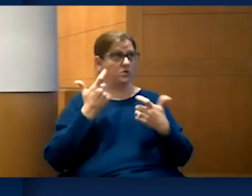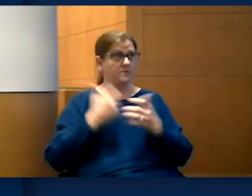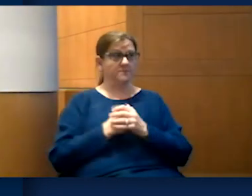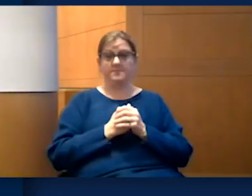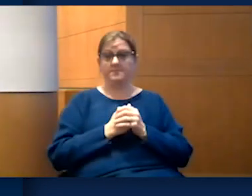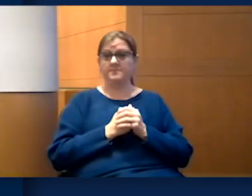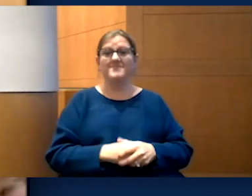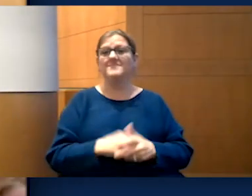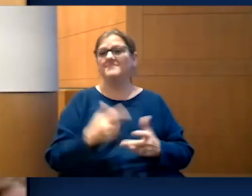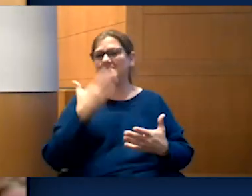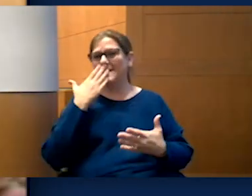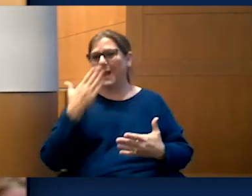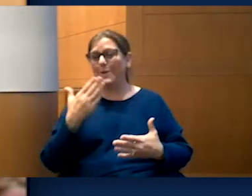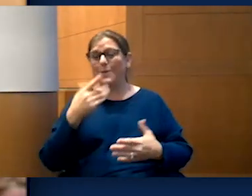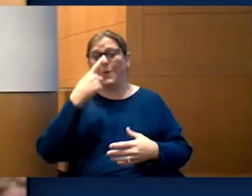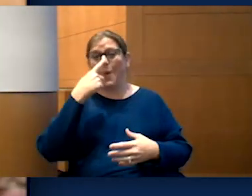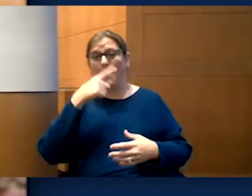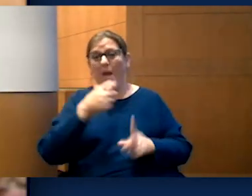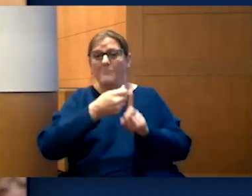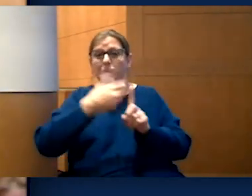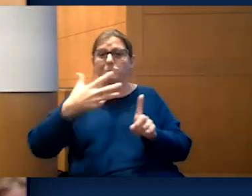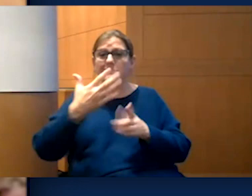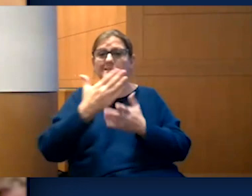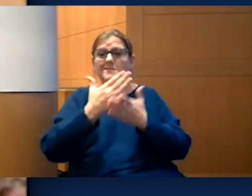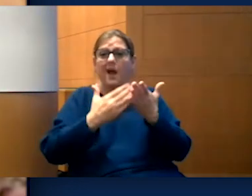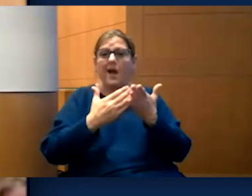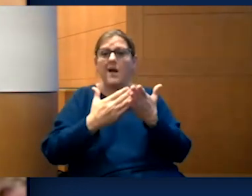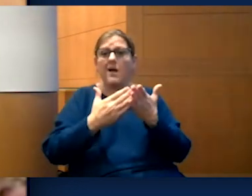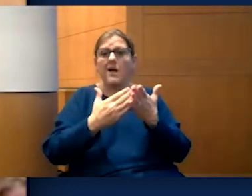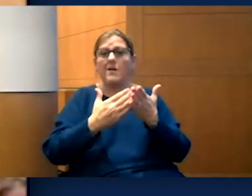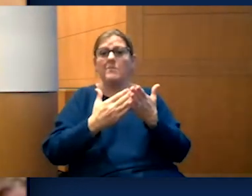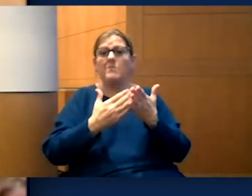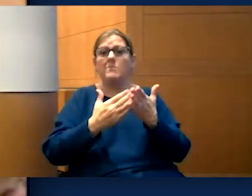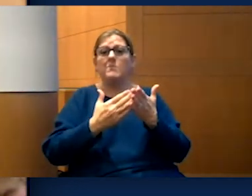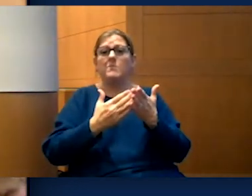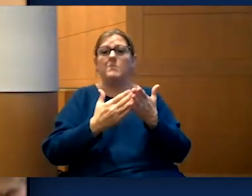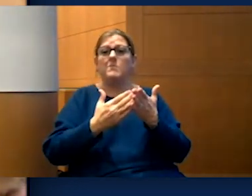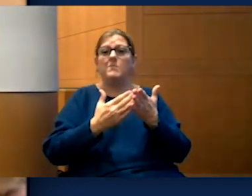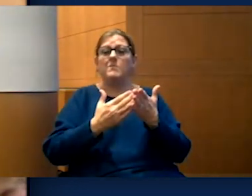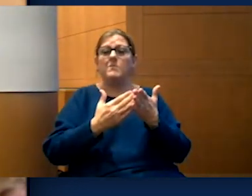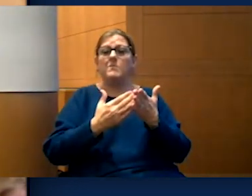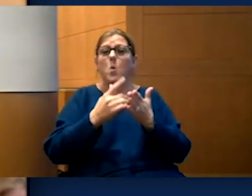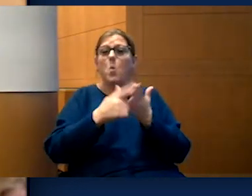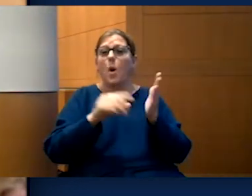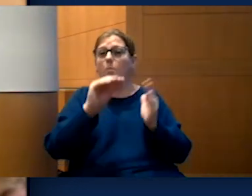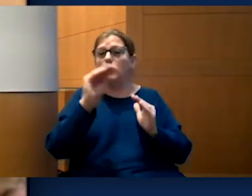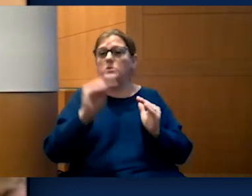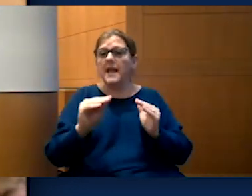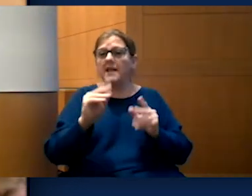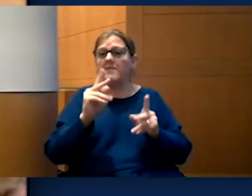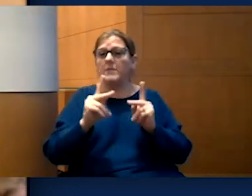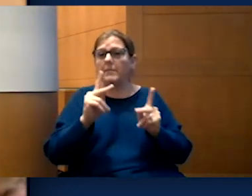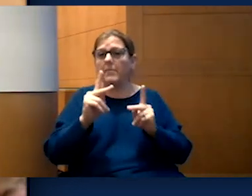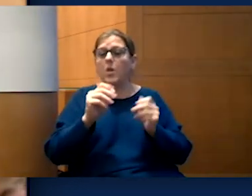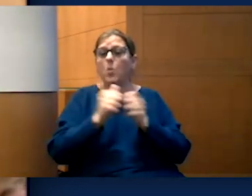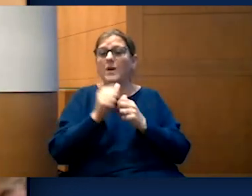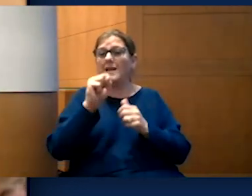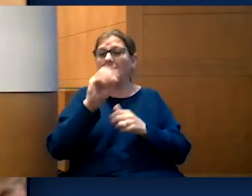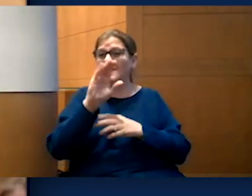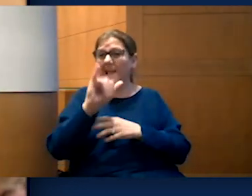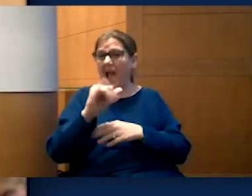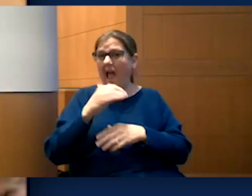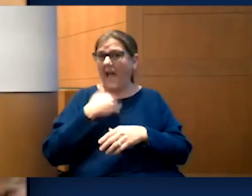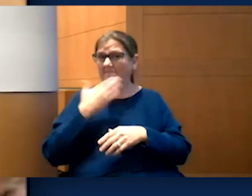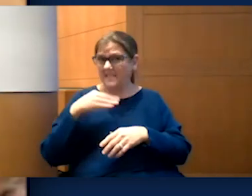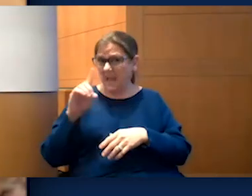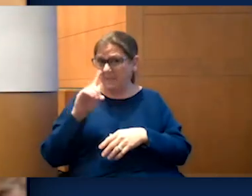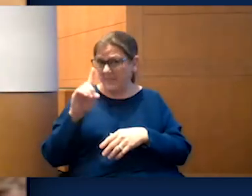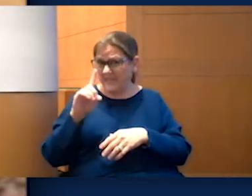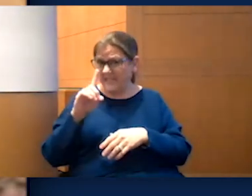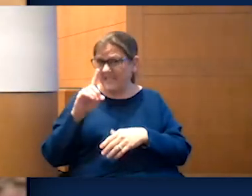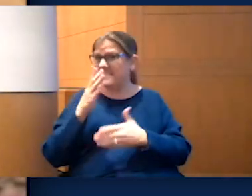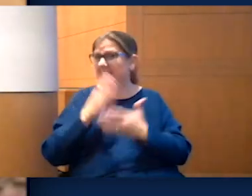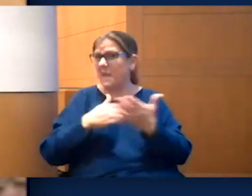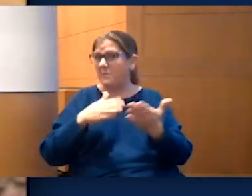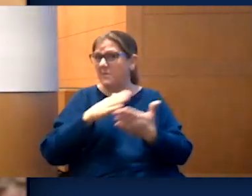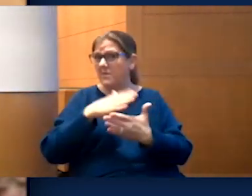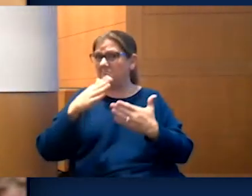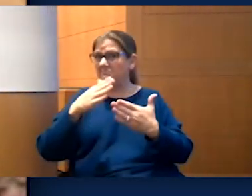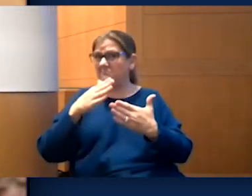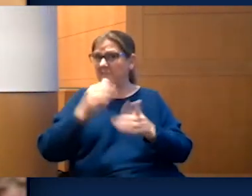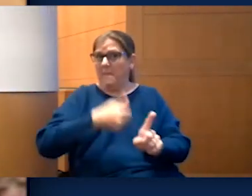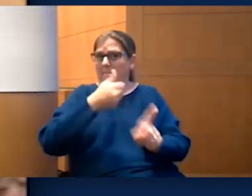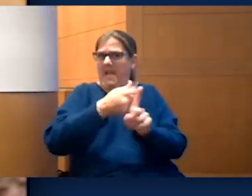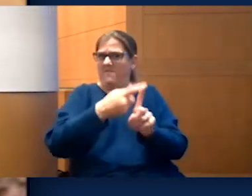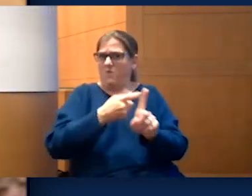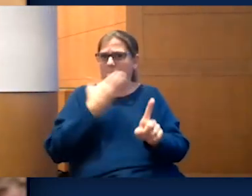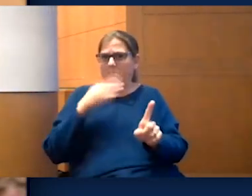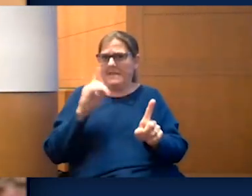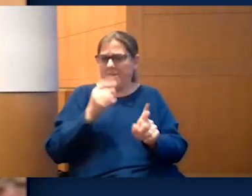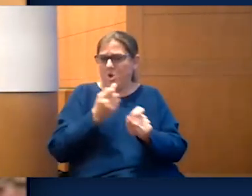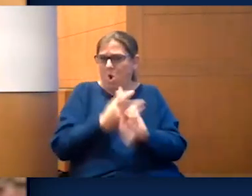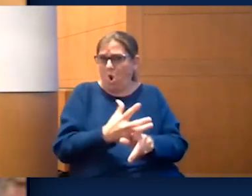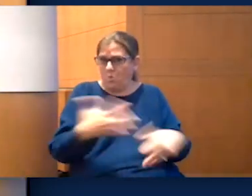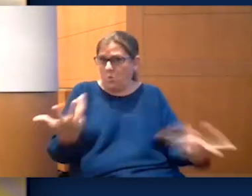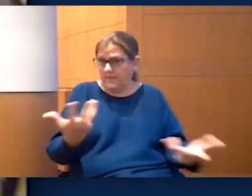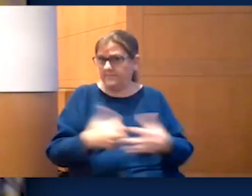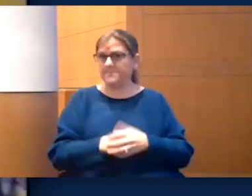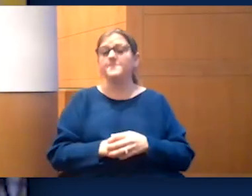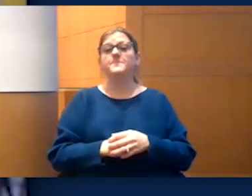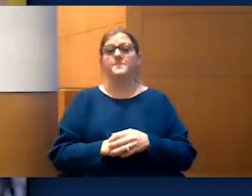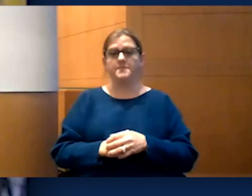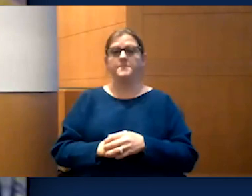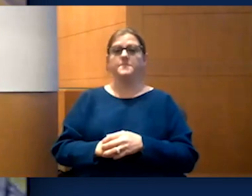Thank you. Can you say a little bit about how many -- what percentage of individuals with spinal cord injury have diabetes? And what some of the consequences of diabetes are?